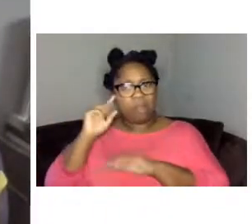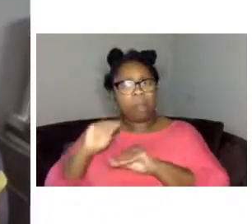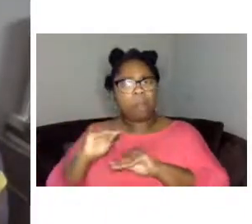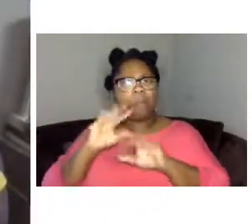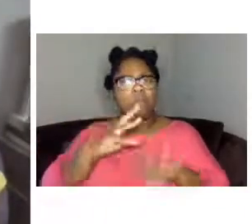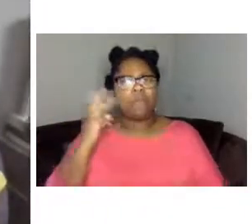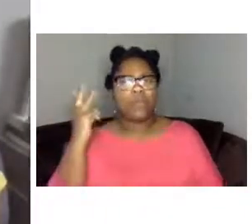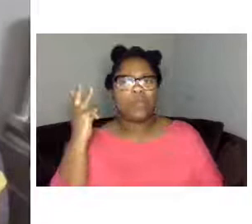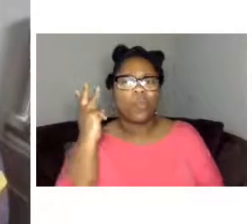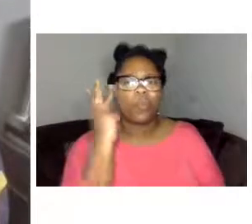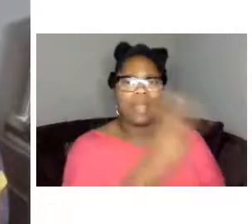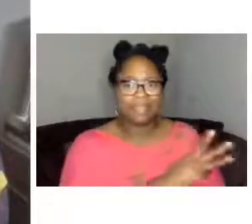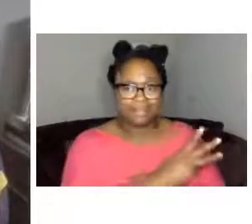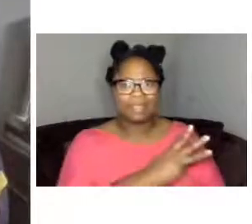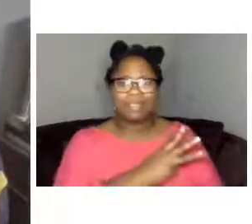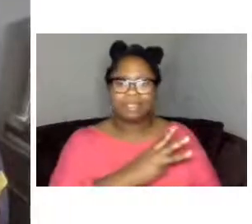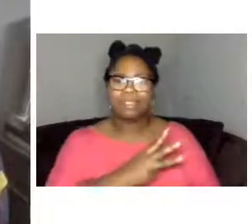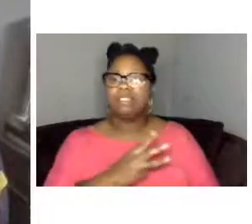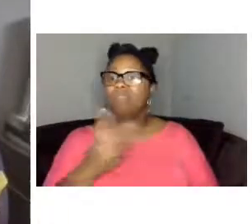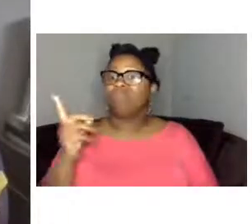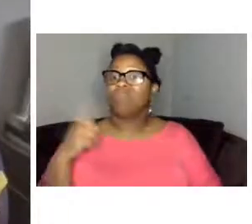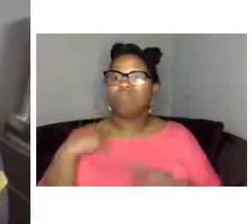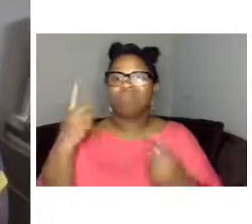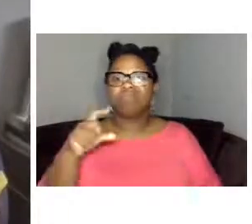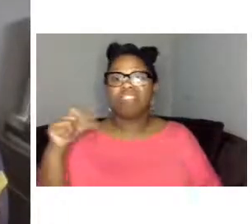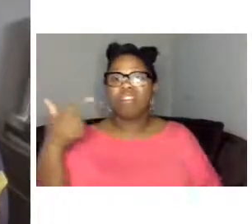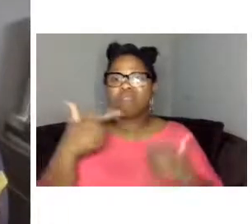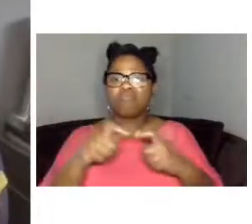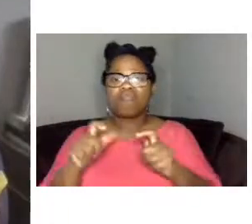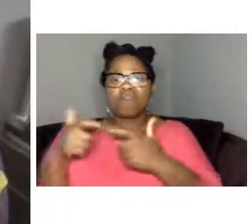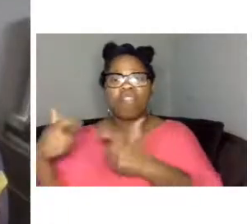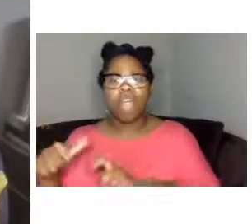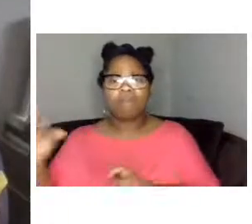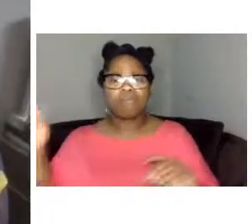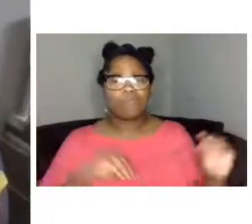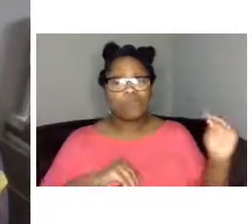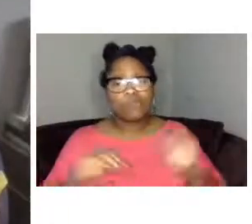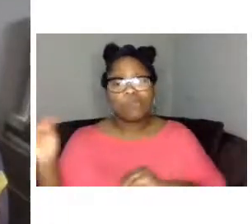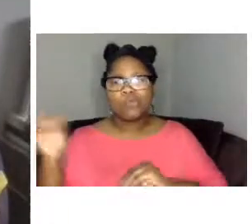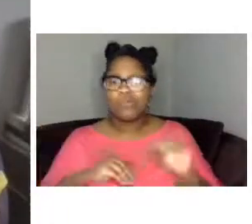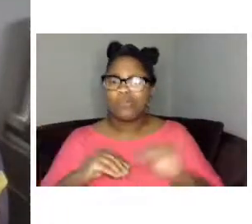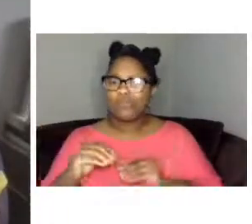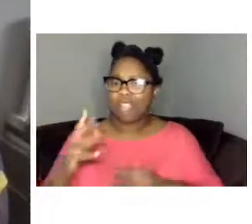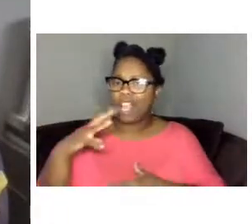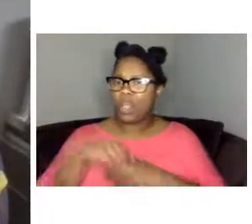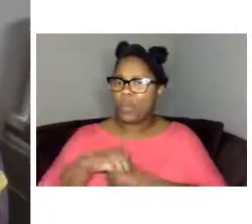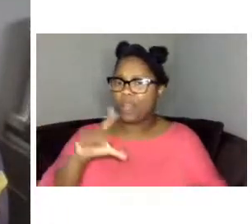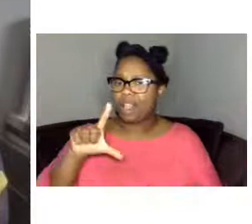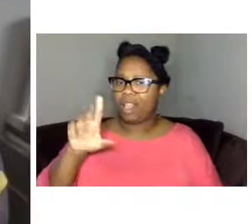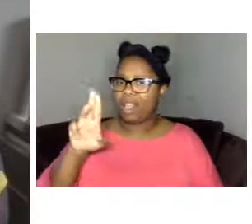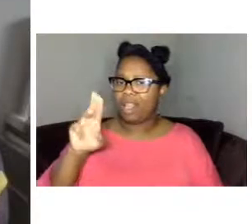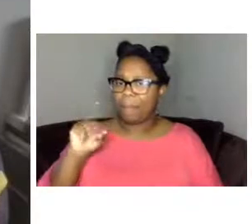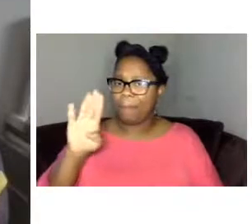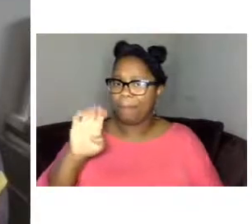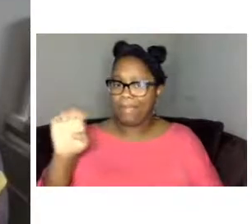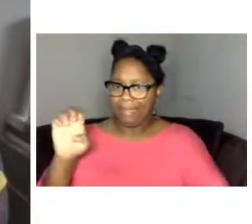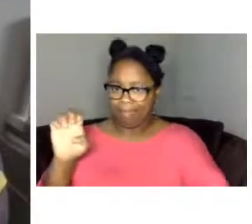2012 two tribes of piscataway the piscataway Kanoi tribe and the Piscataway Indian Nation became